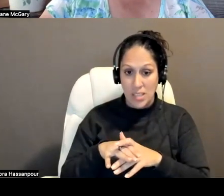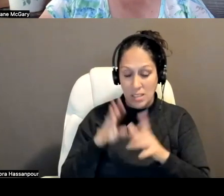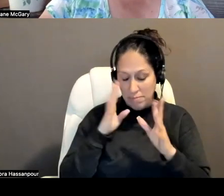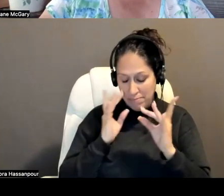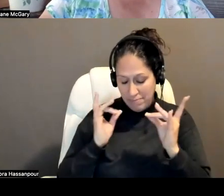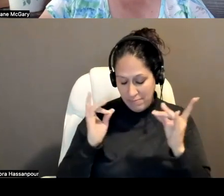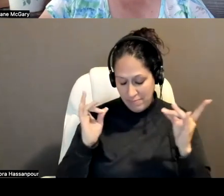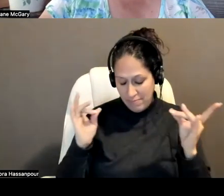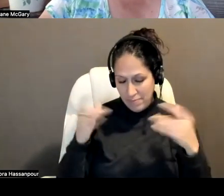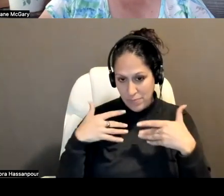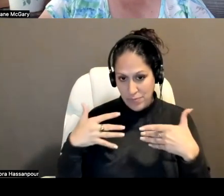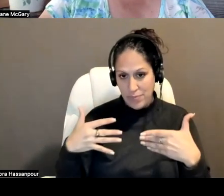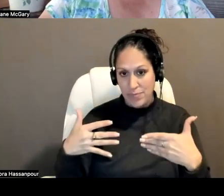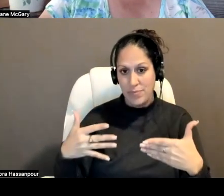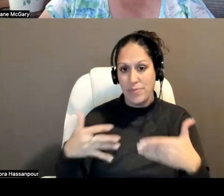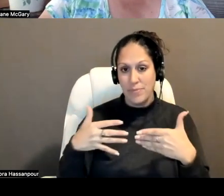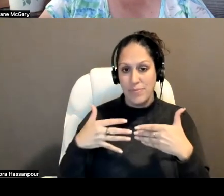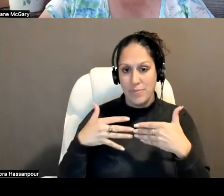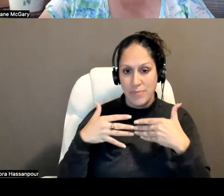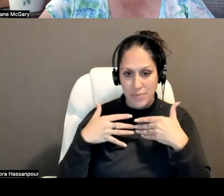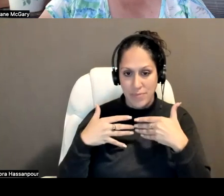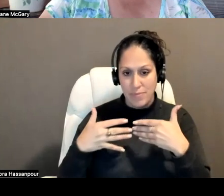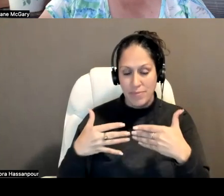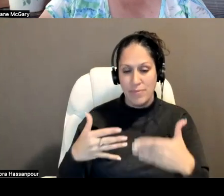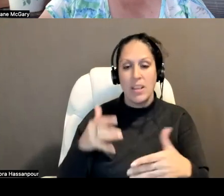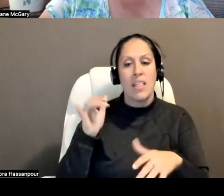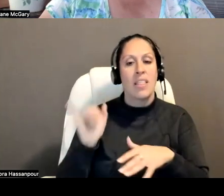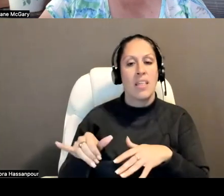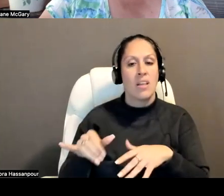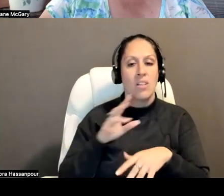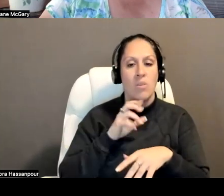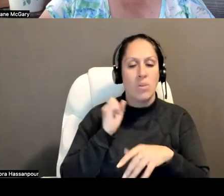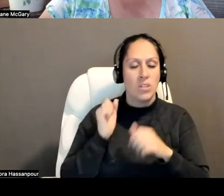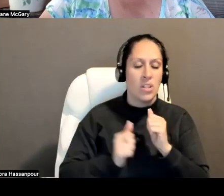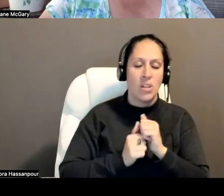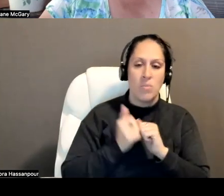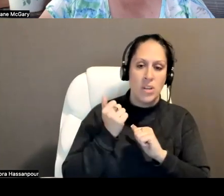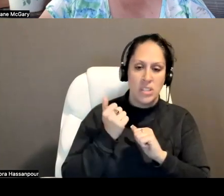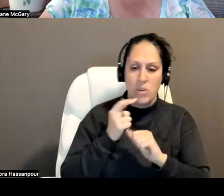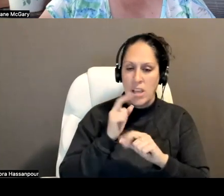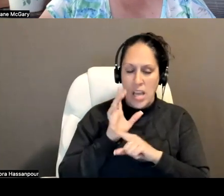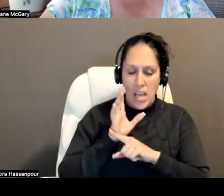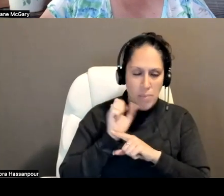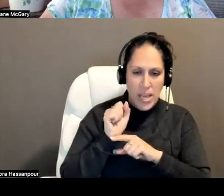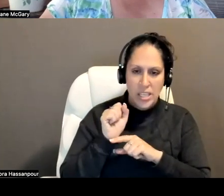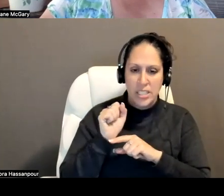we're gonna breathe. But I think that was one of the most amazing experience, and amazing